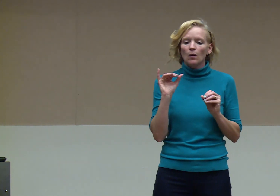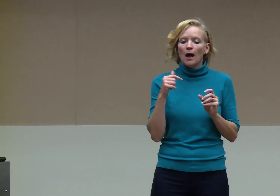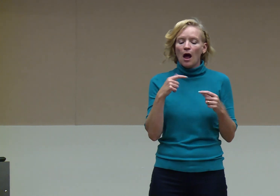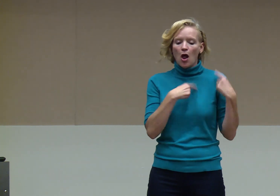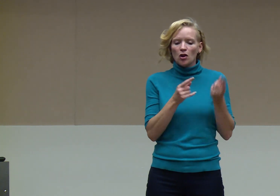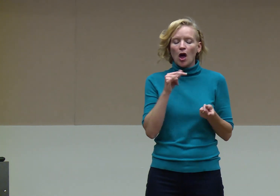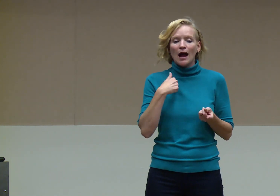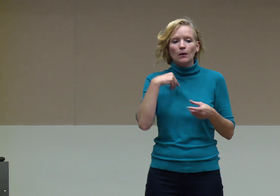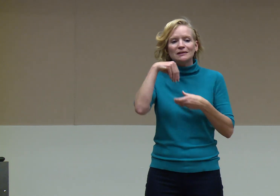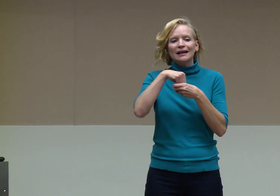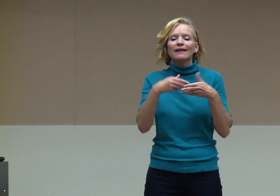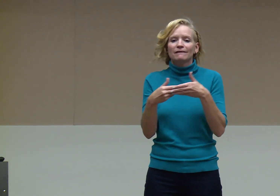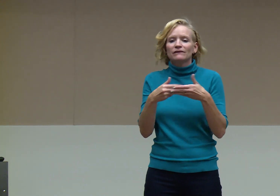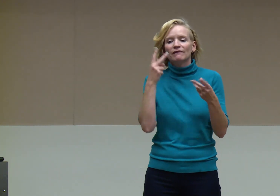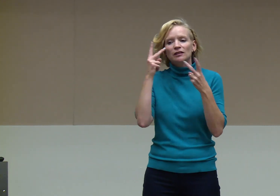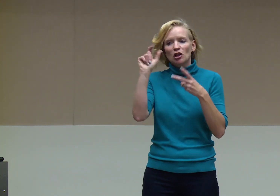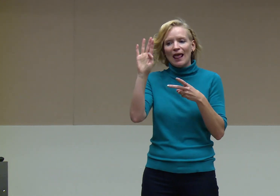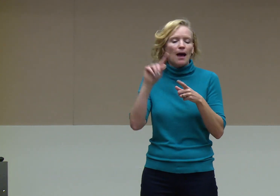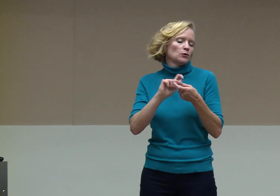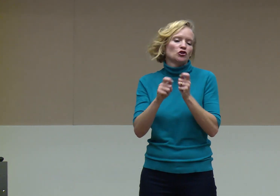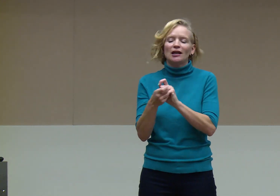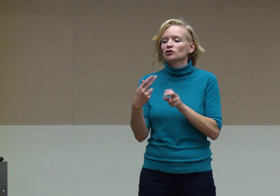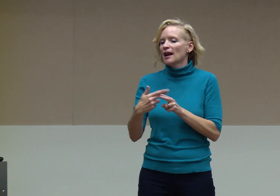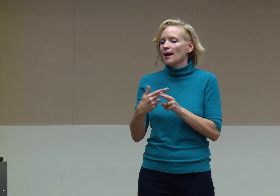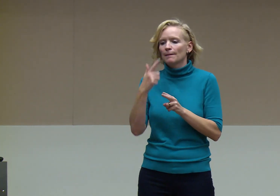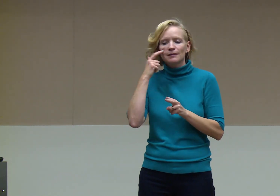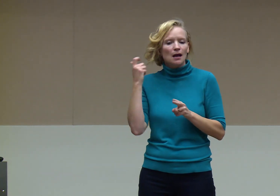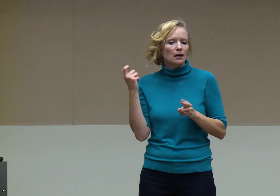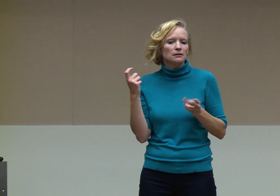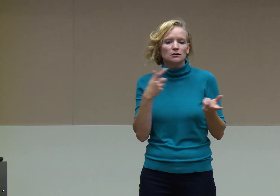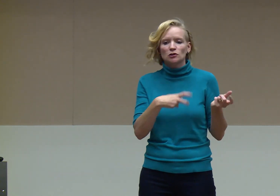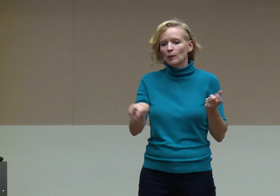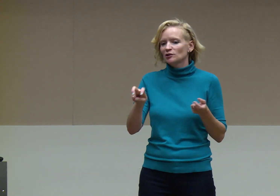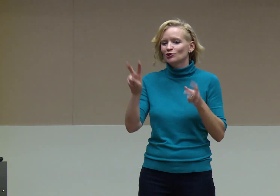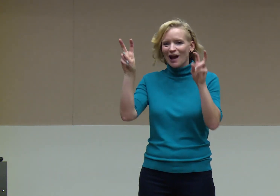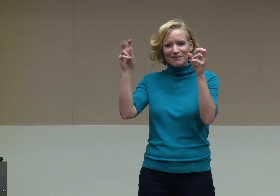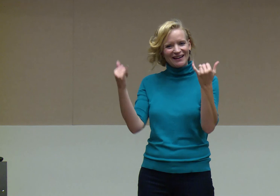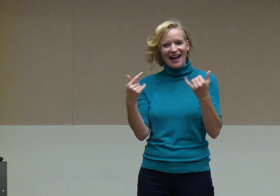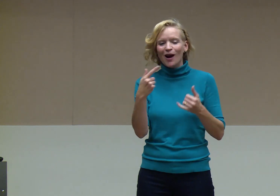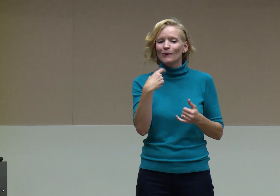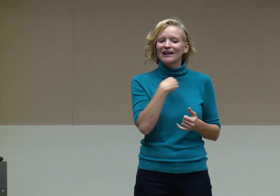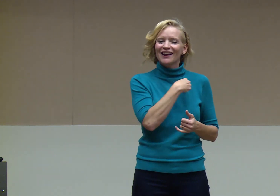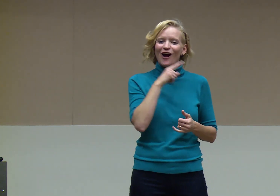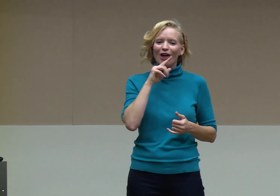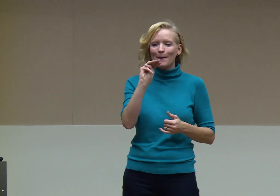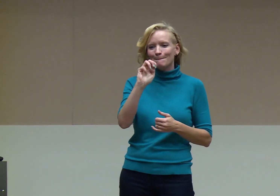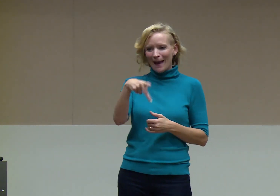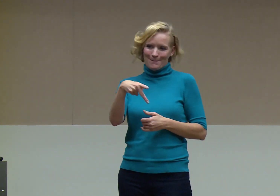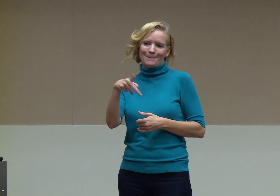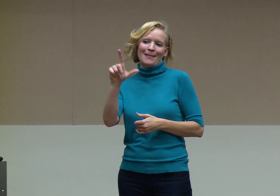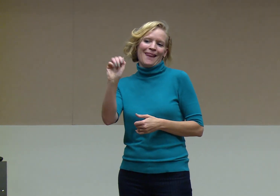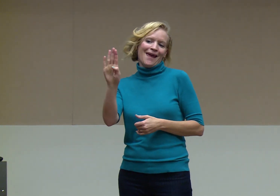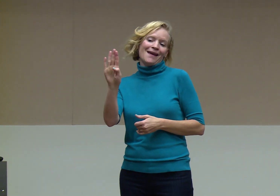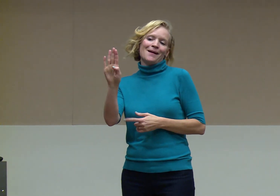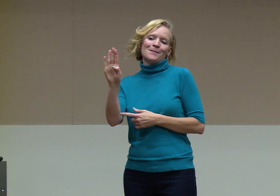So all along, I was in the Infant and Visual Lab, which we changed the name because we are now the MEP Lab--